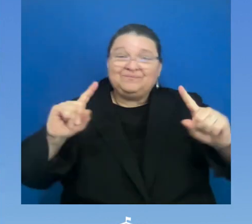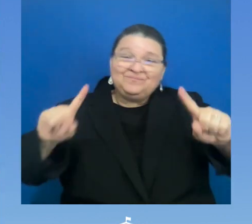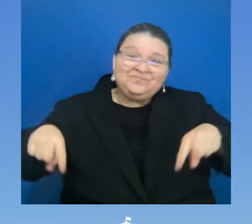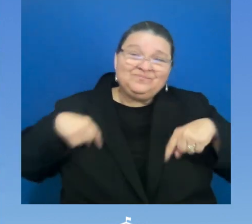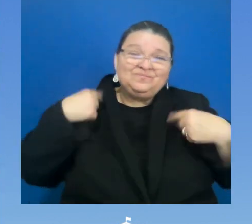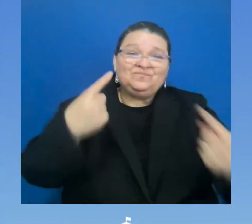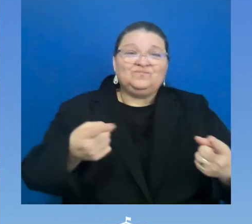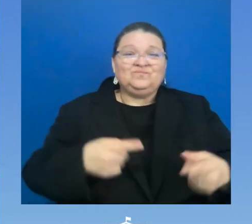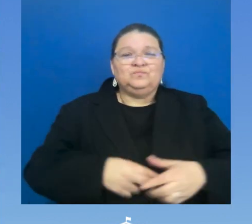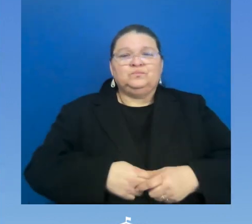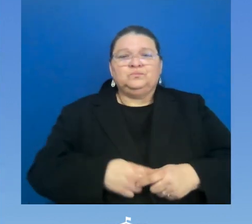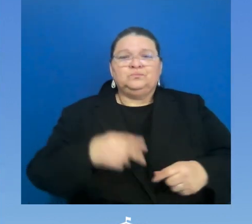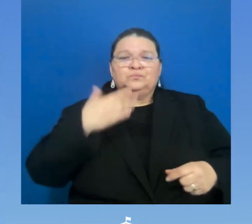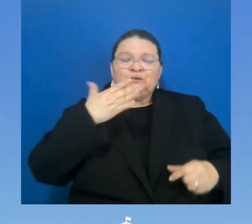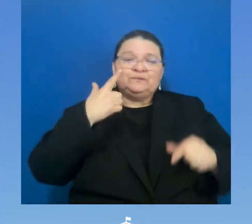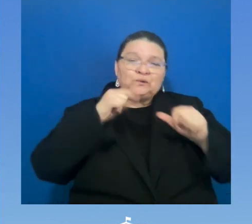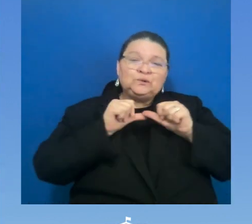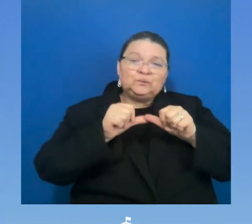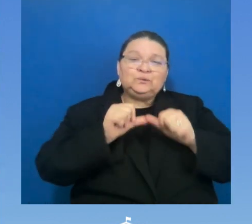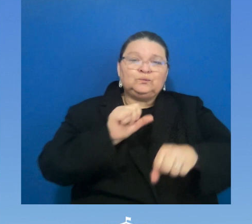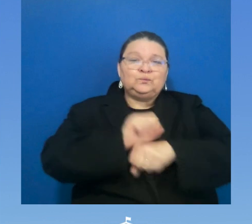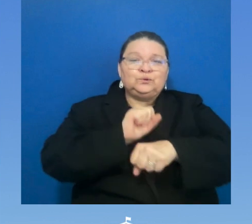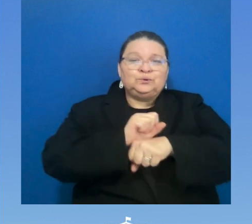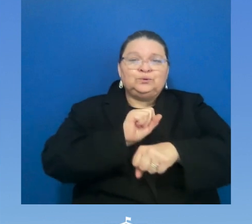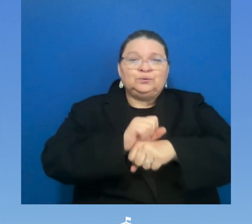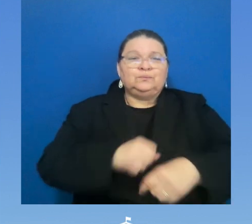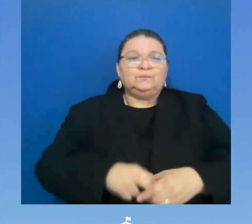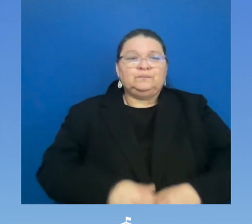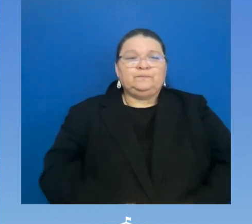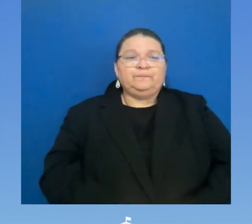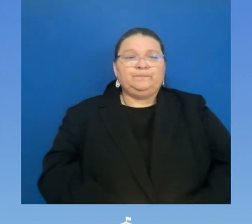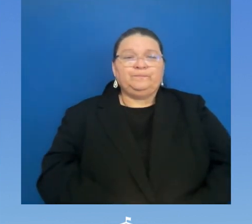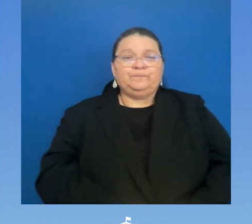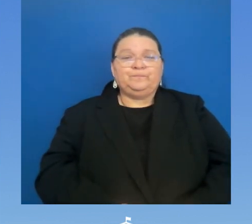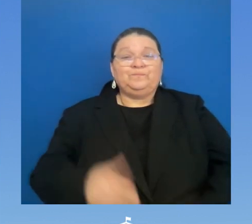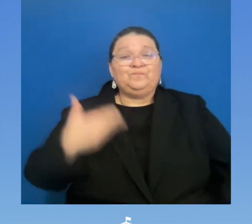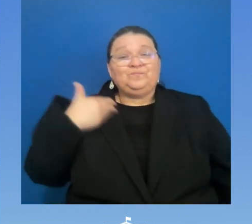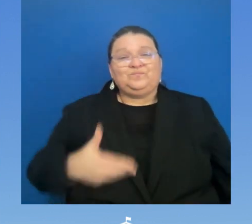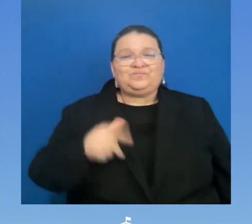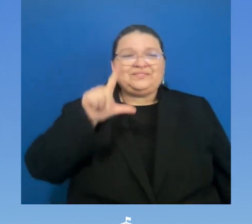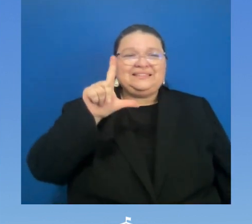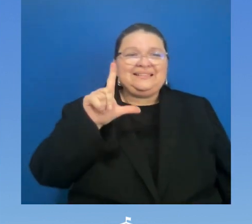Ms. Ledbetter: Hello, my name is Lilly Ledbetter. And I, like so many women in this country